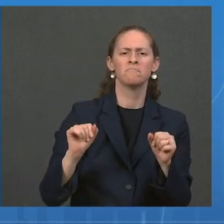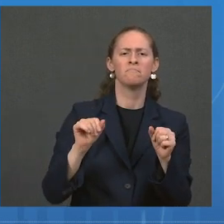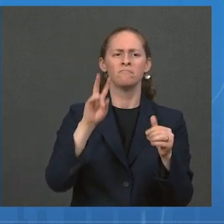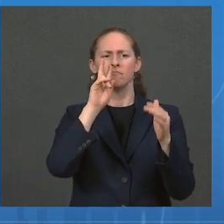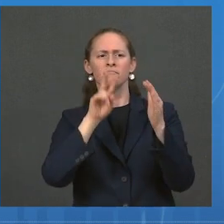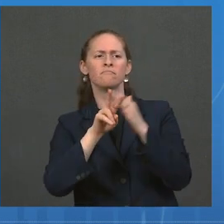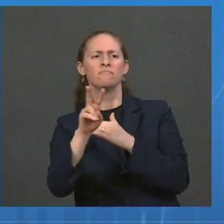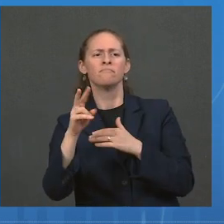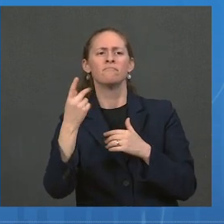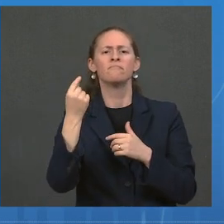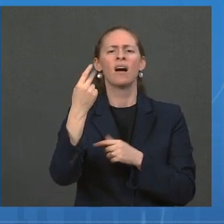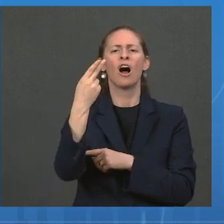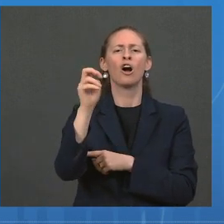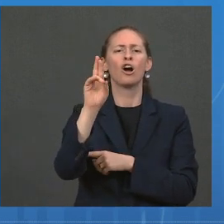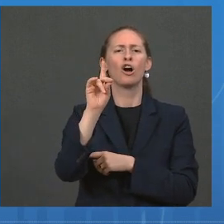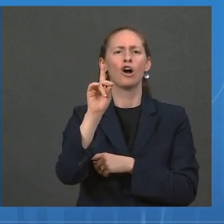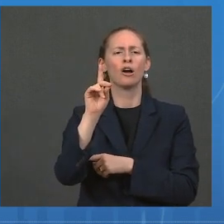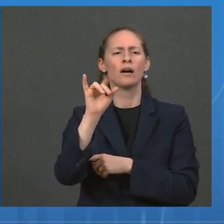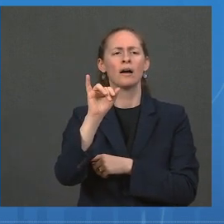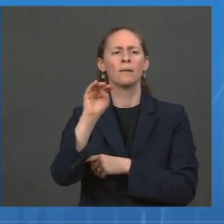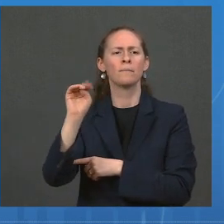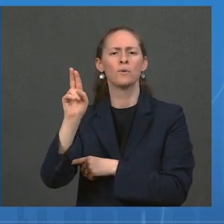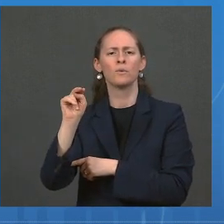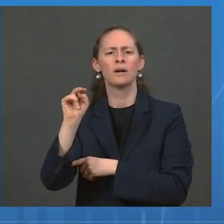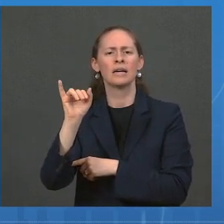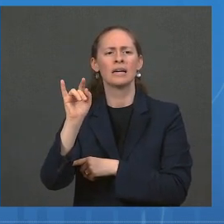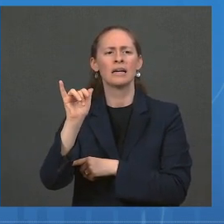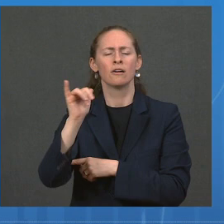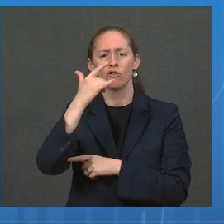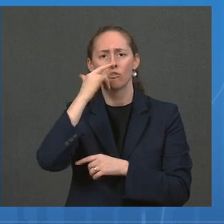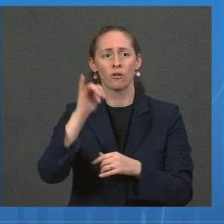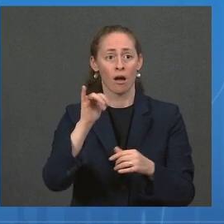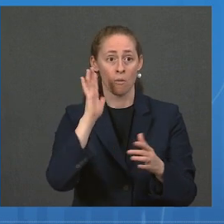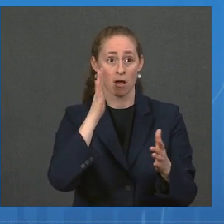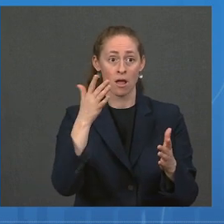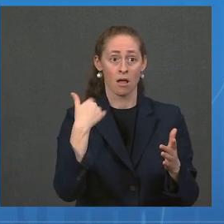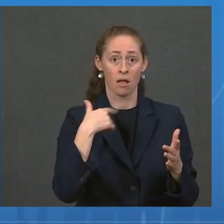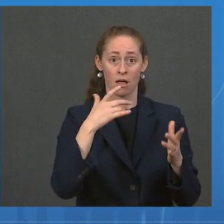And how much do you think it will help slow the spread? Thank you. Mr. Zients: Thanks, Jeremy.